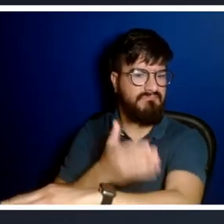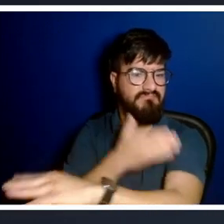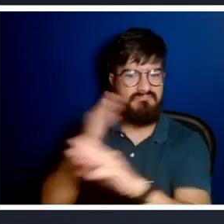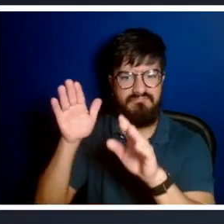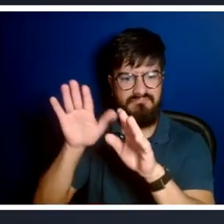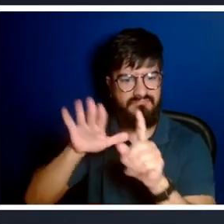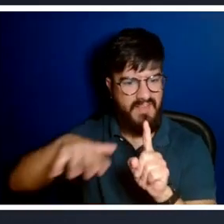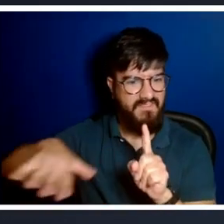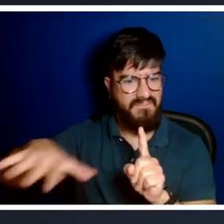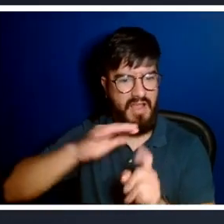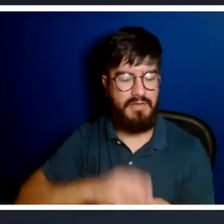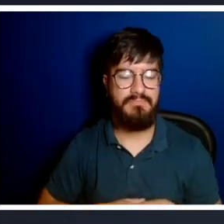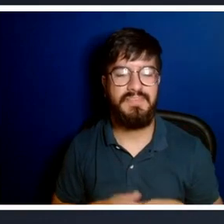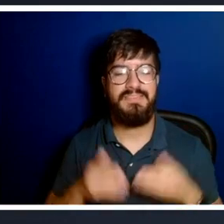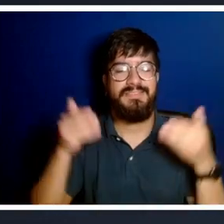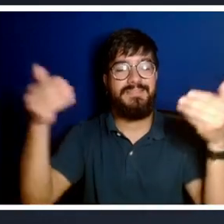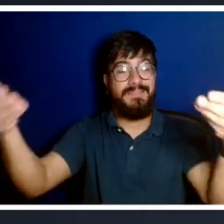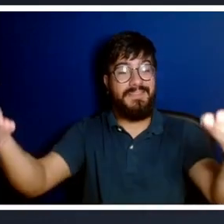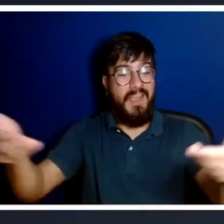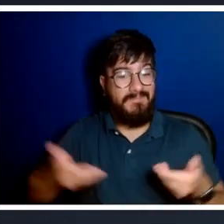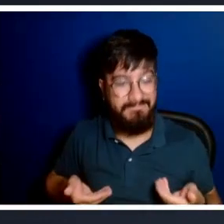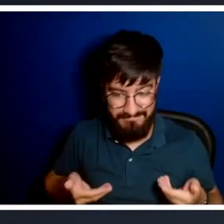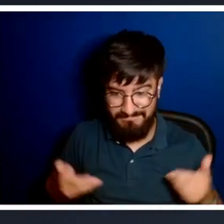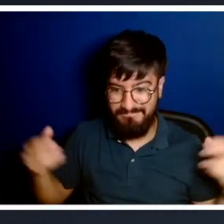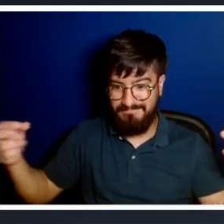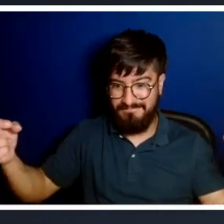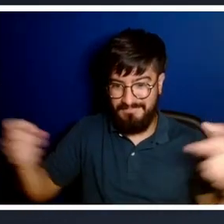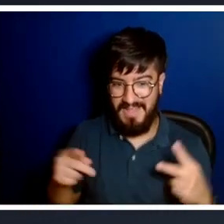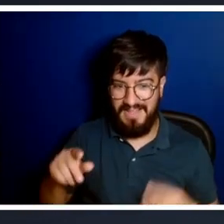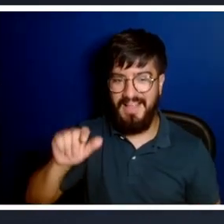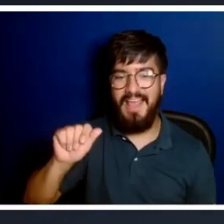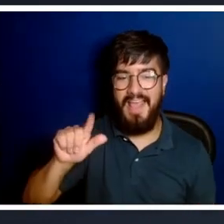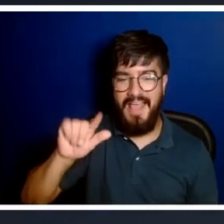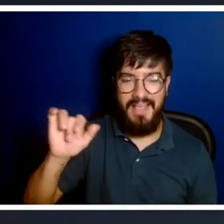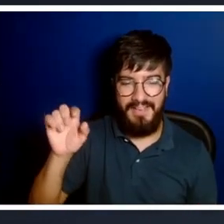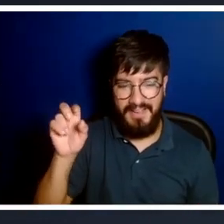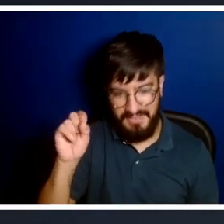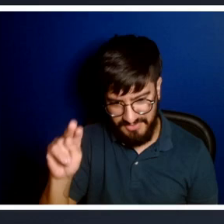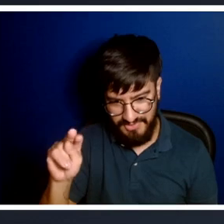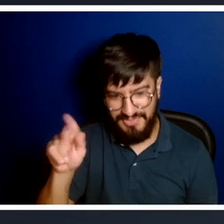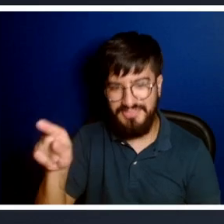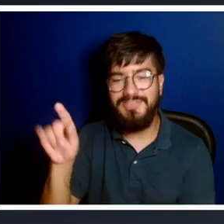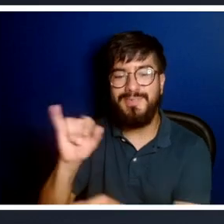Cawood, to join me since Alison is also involved with Smithsonian programming to excite young